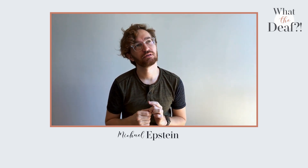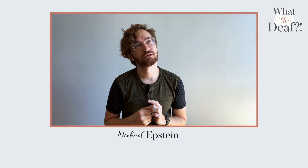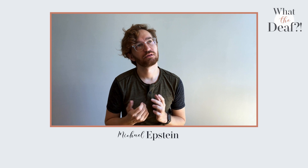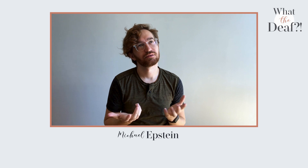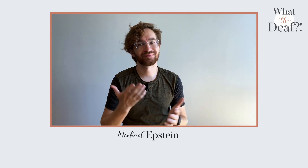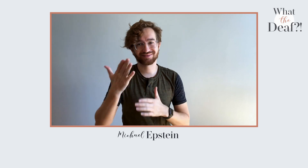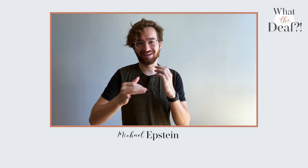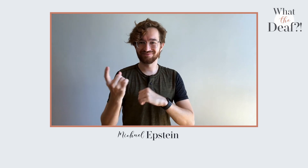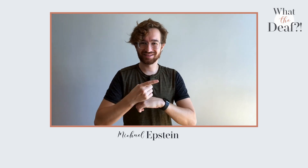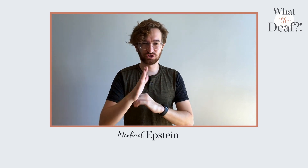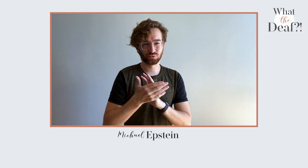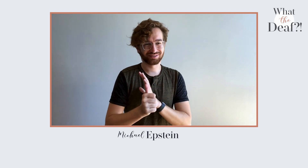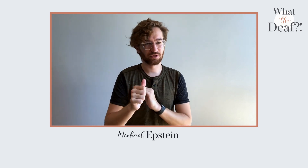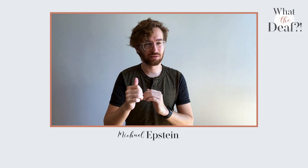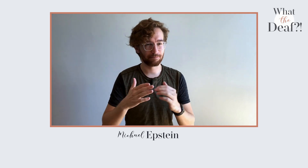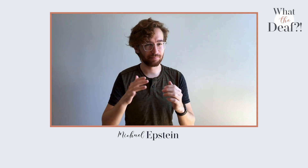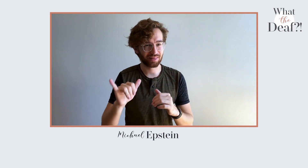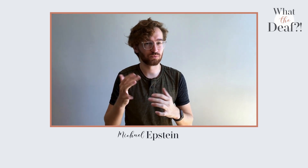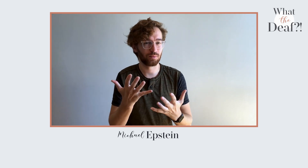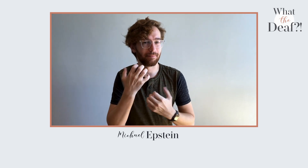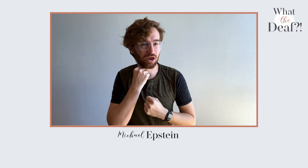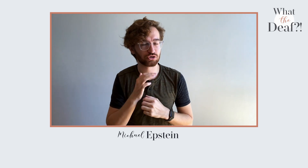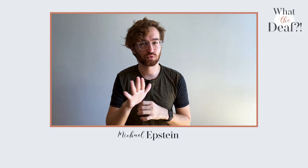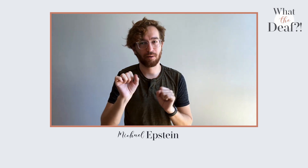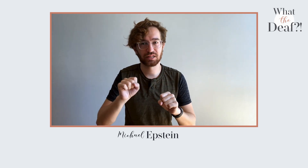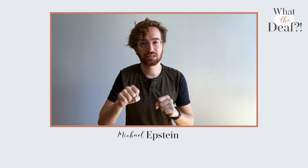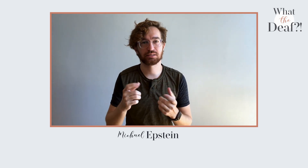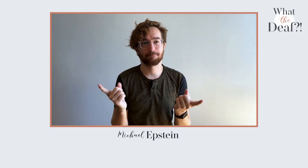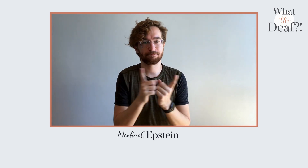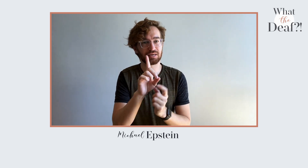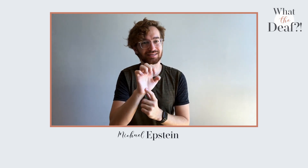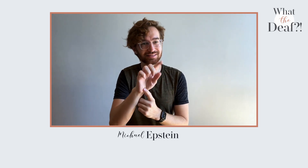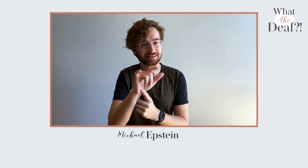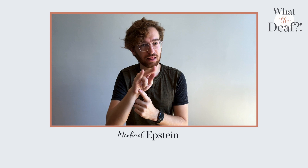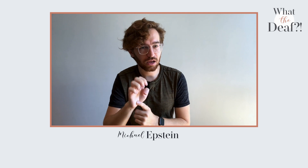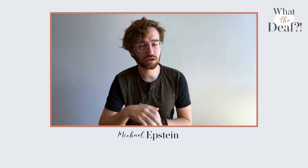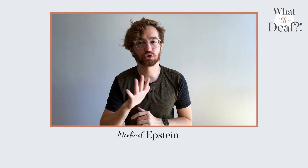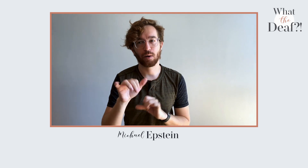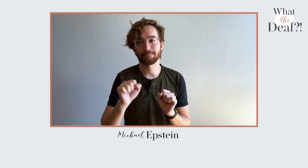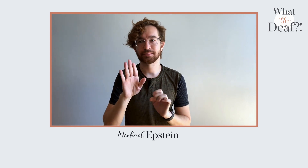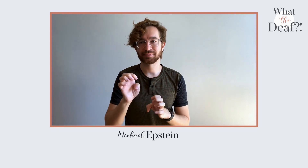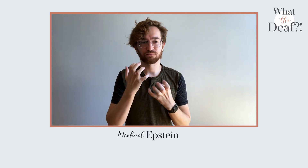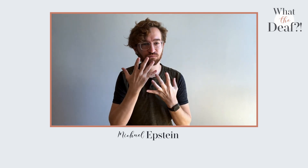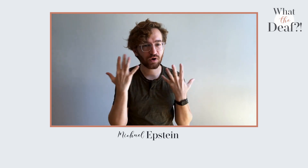At the end of the day, your skill is what matters. So as long as you're able to meet deadlines, as long as you're friendly,